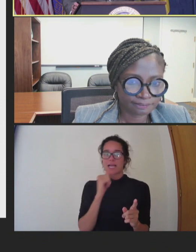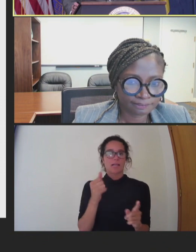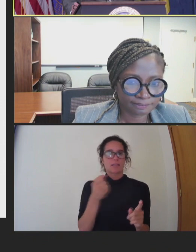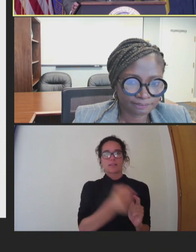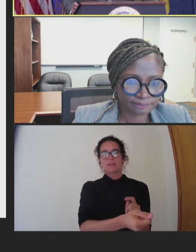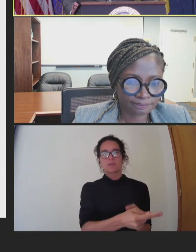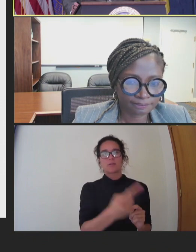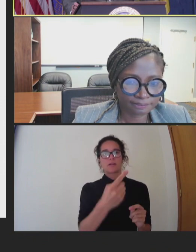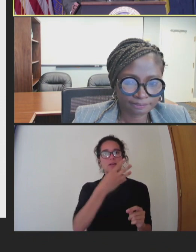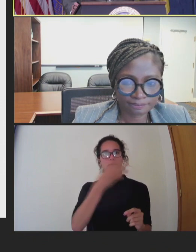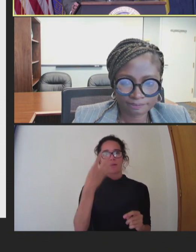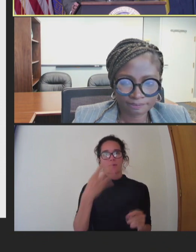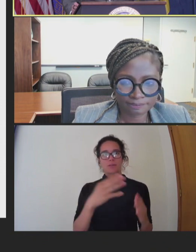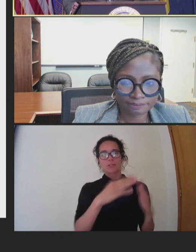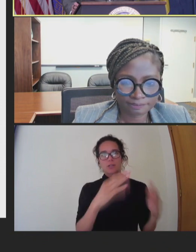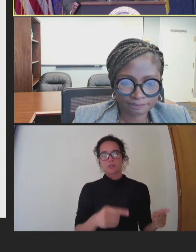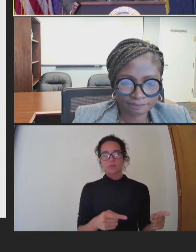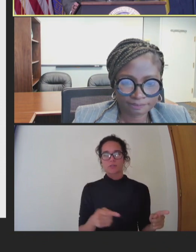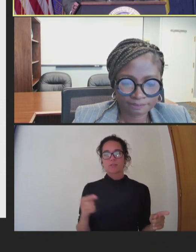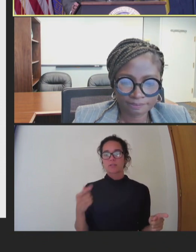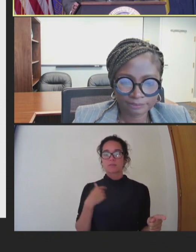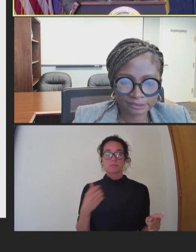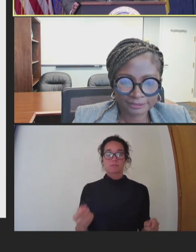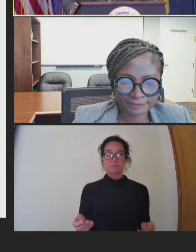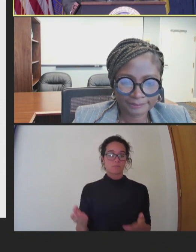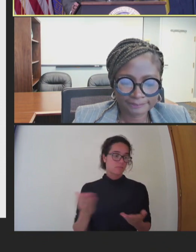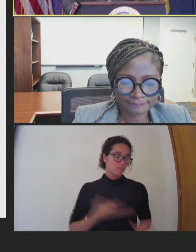He was admitted to a negative pressure room. I'm happy to say that our physicians